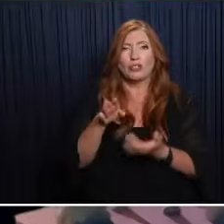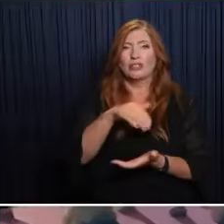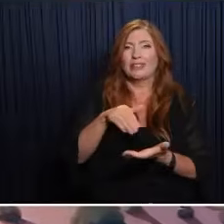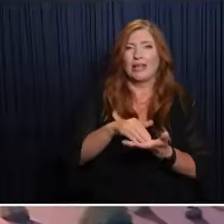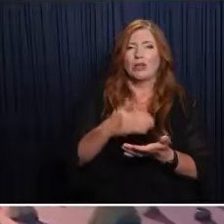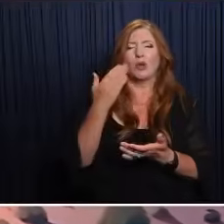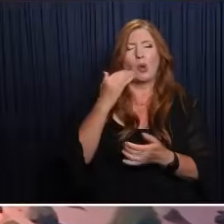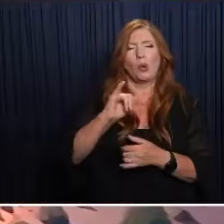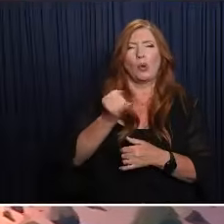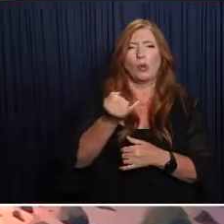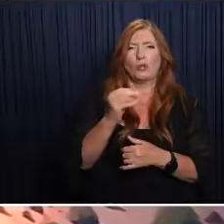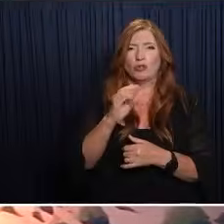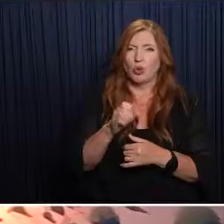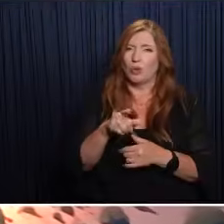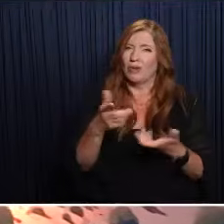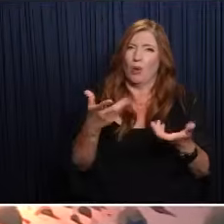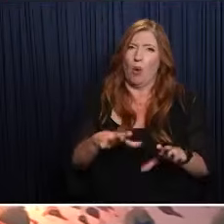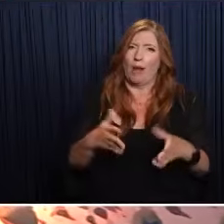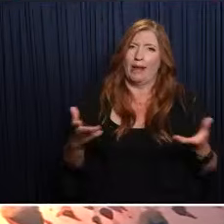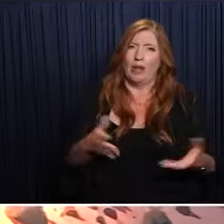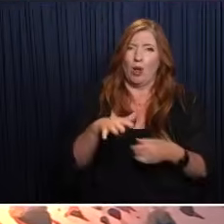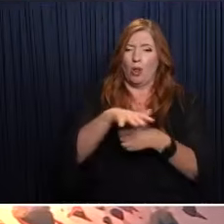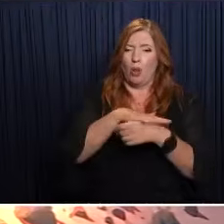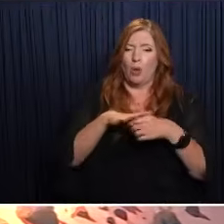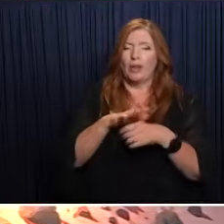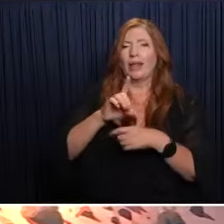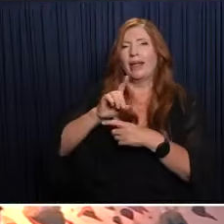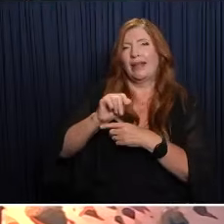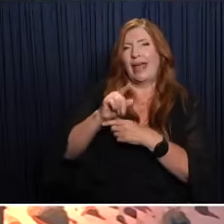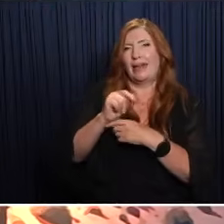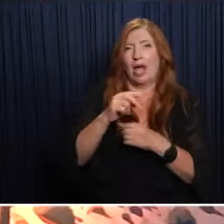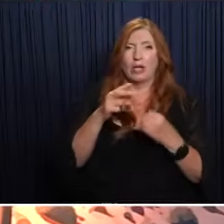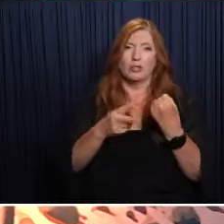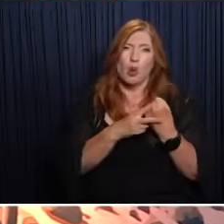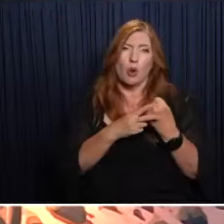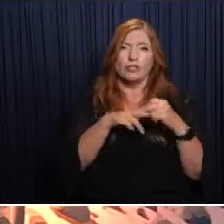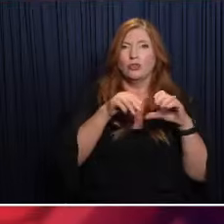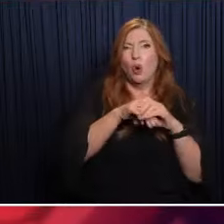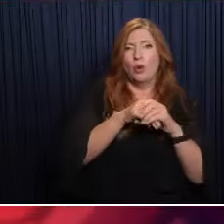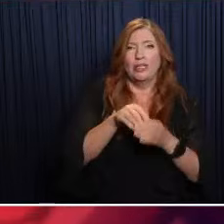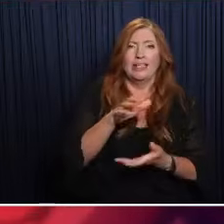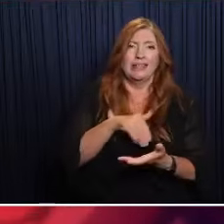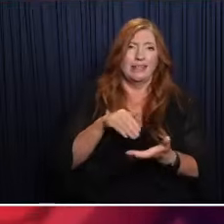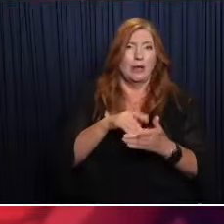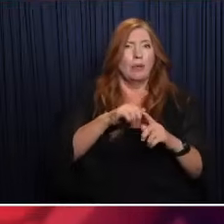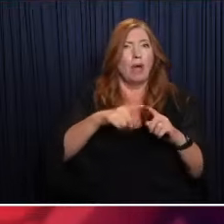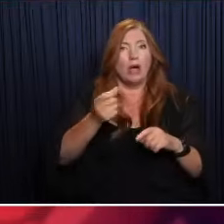FRAMEWORK WHERE WE CAN CATCH UP. WE HAVE TO HAVE TO DATA STORAGE CENTERS. JOE IS AGAINST THEM HERE